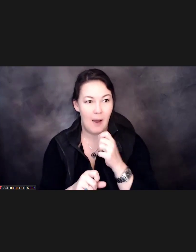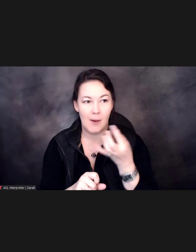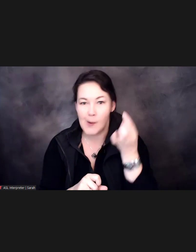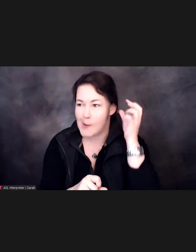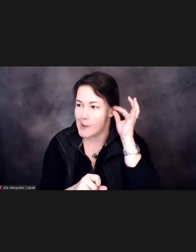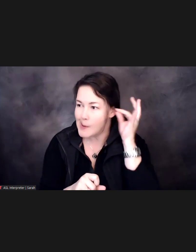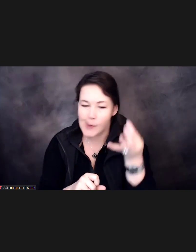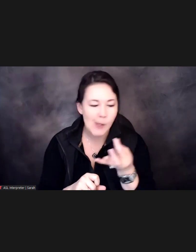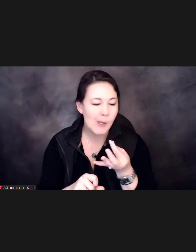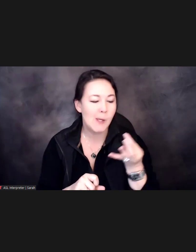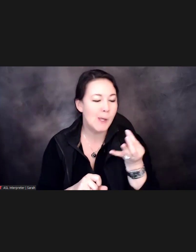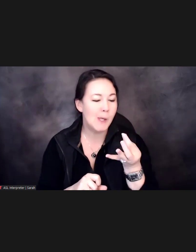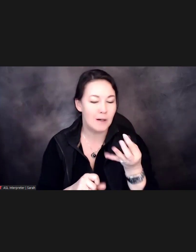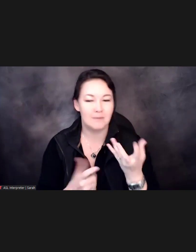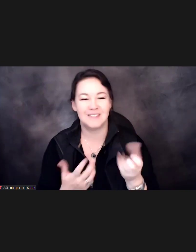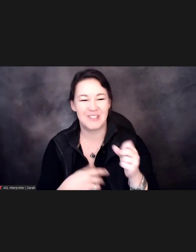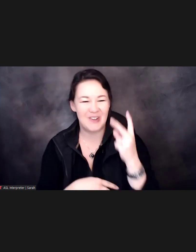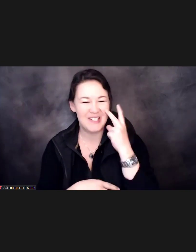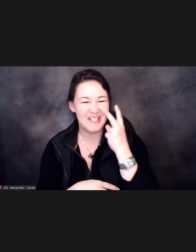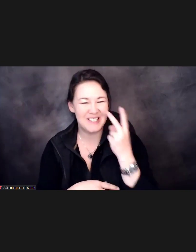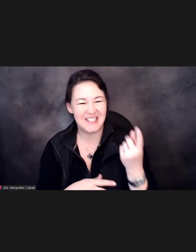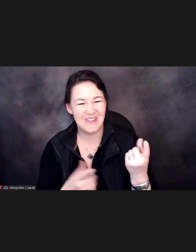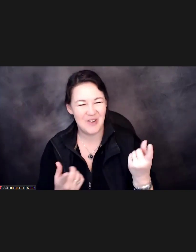the ear. So, let's take a look.